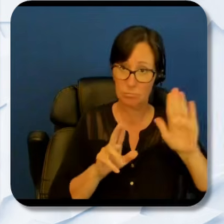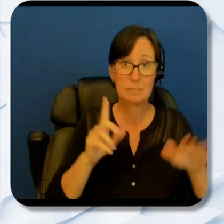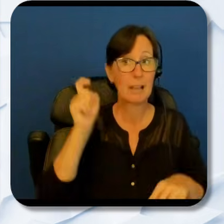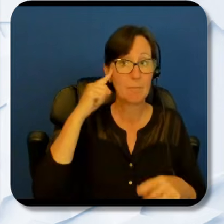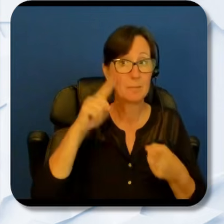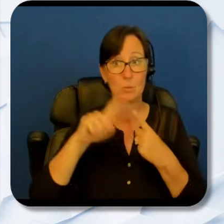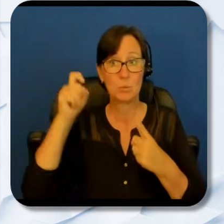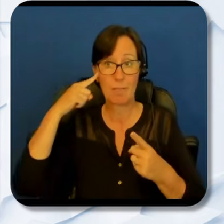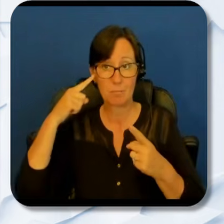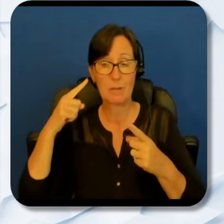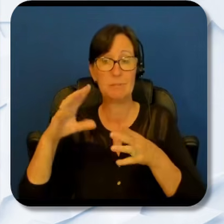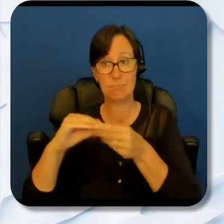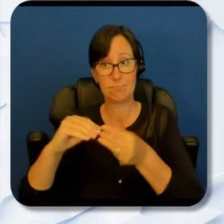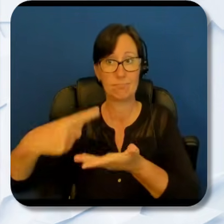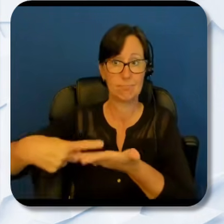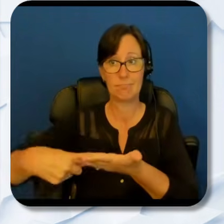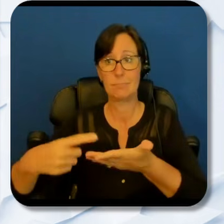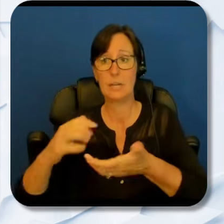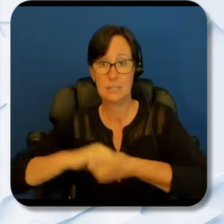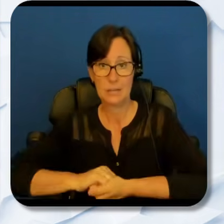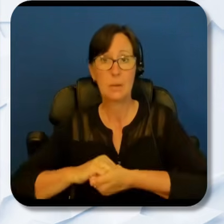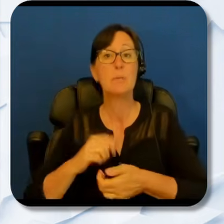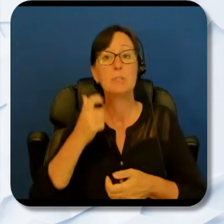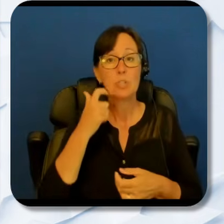We just concluded a year of tribal listening sessions throughout the